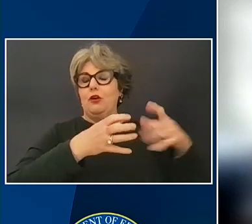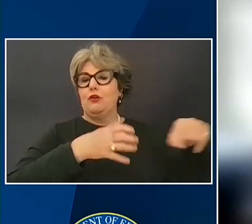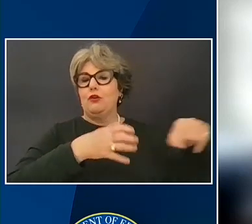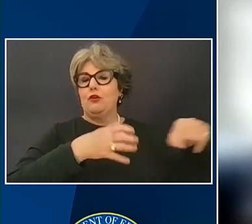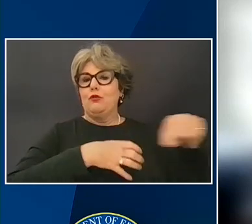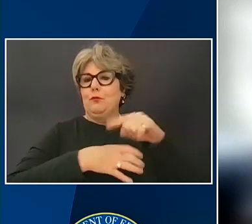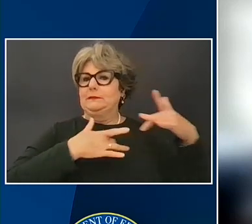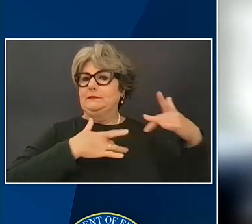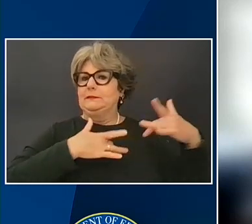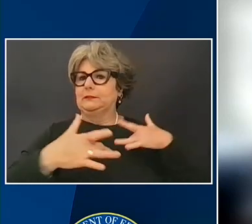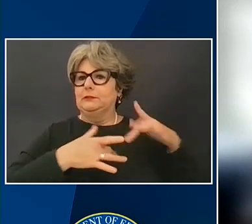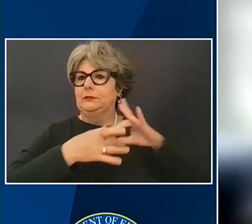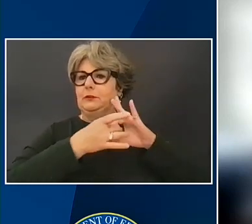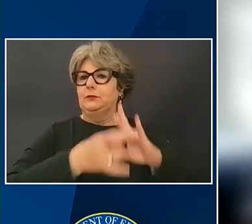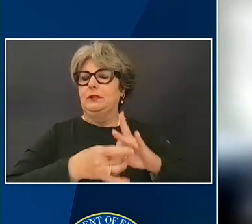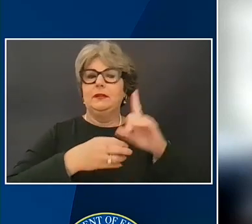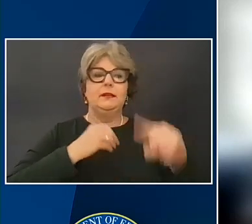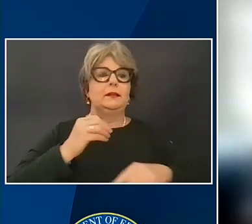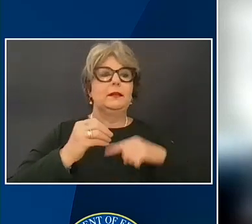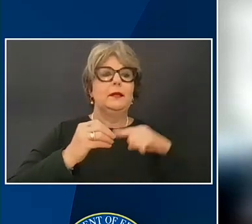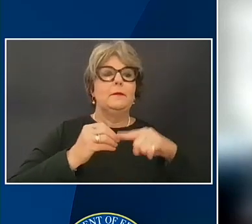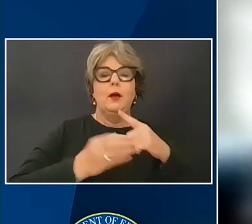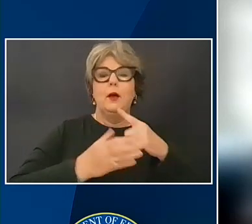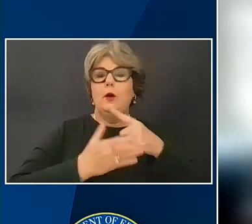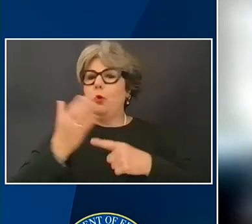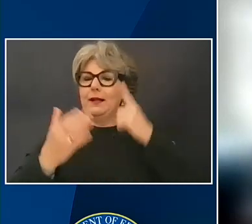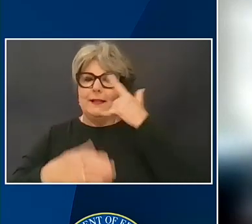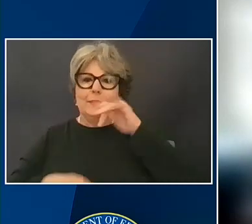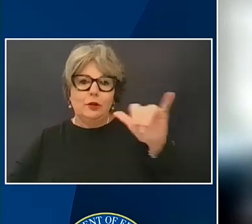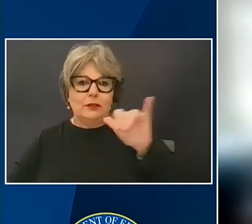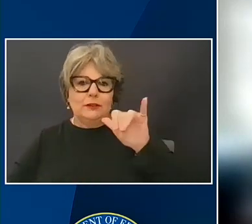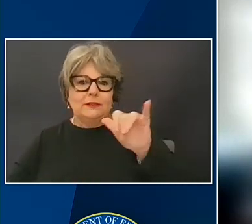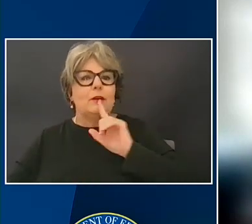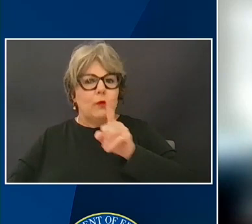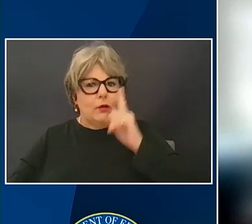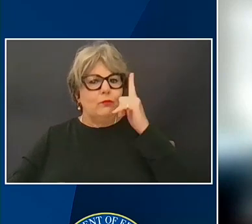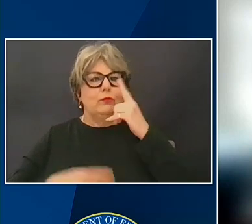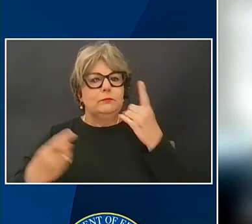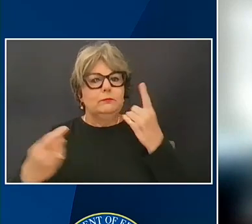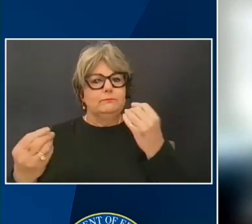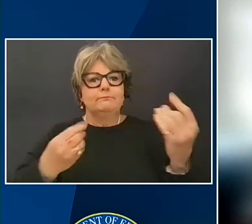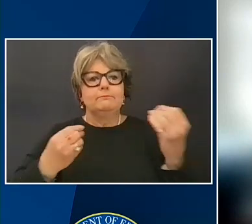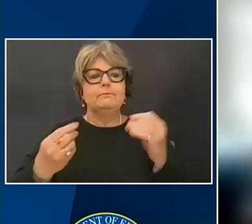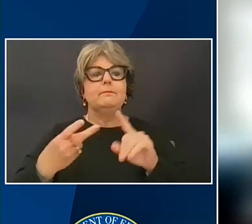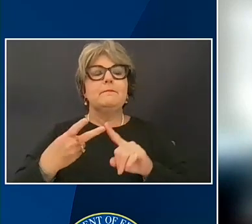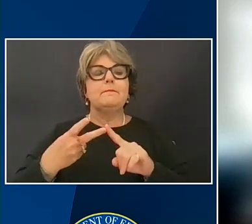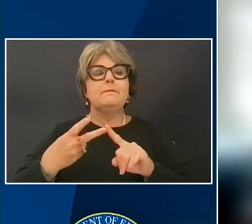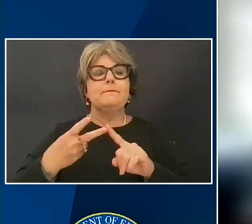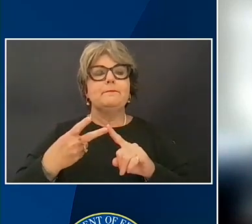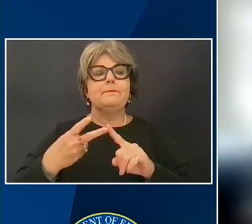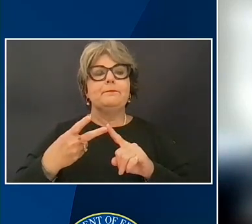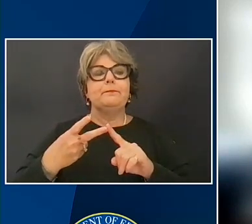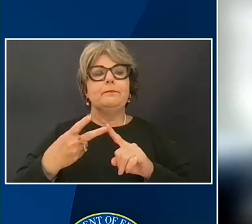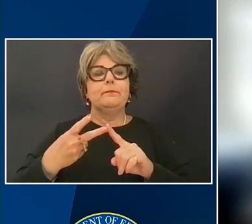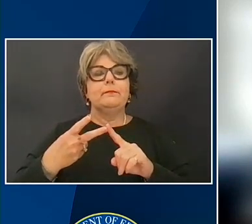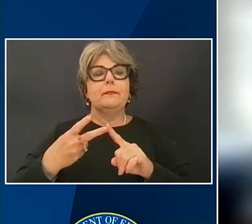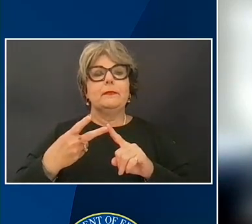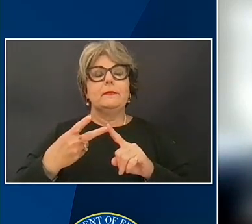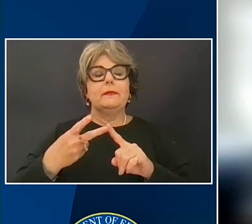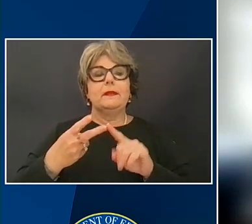around, you know, what this would look like in practice, where, an institution might use multiple learning management